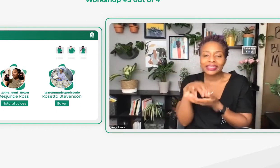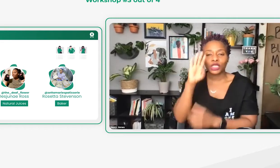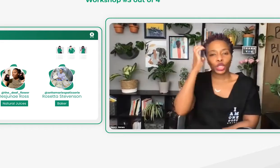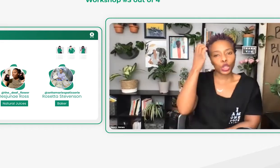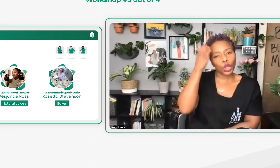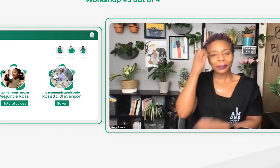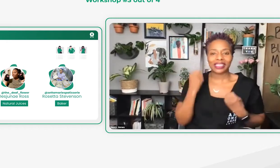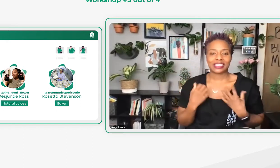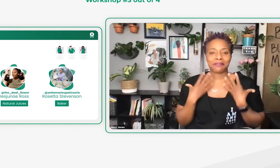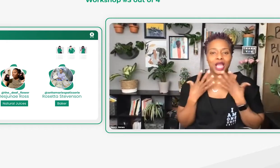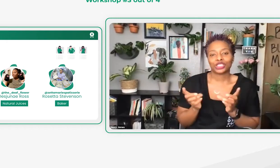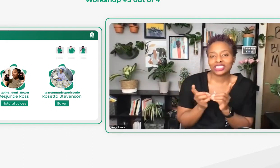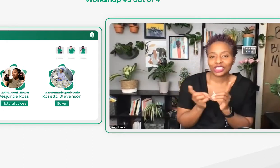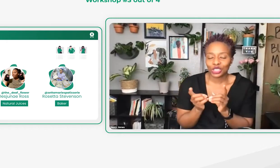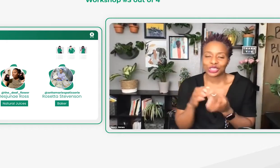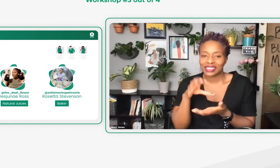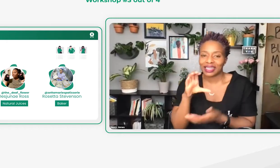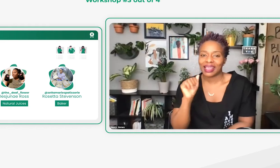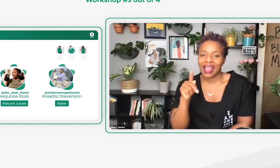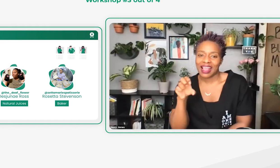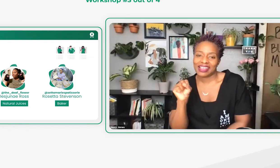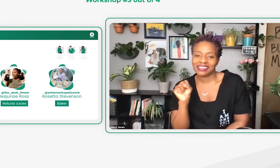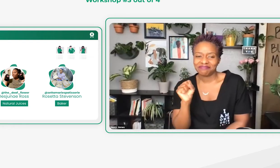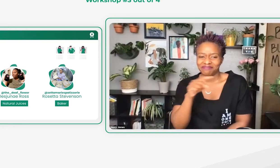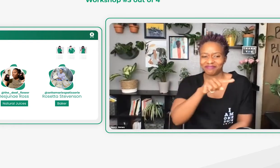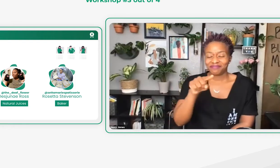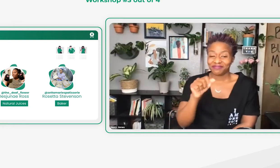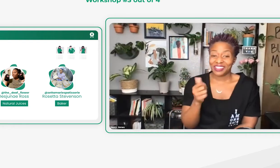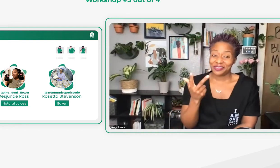She makes different cookies, desserts that are inspired by European descent.